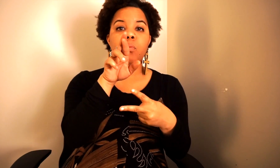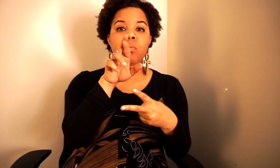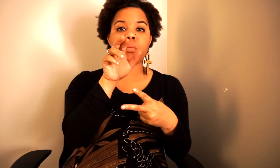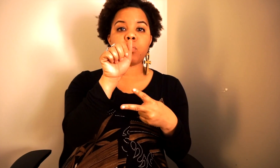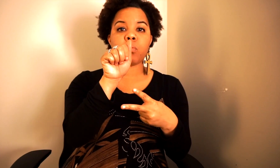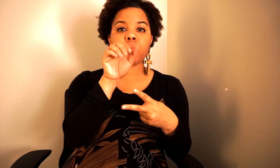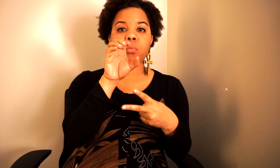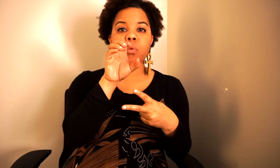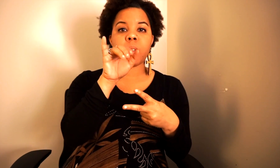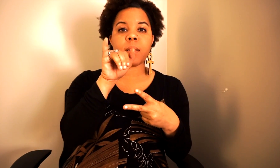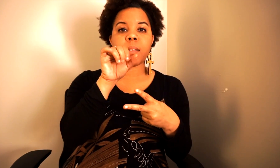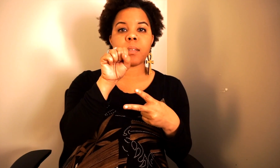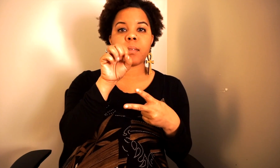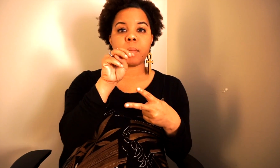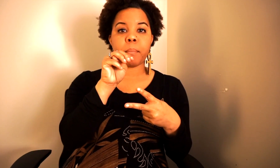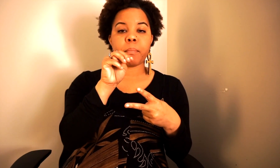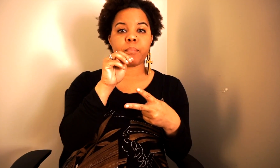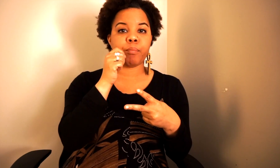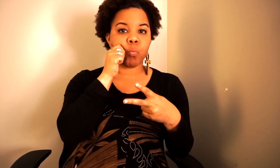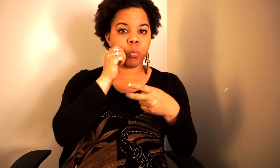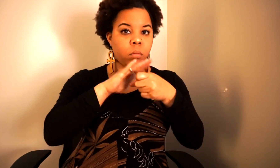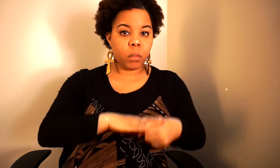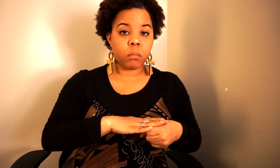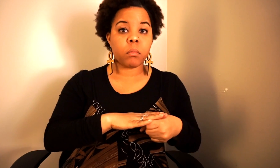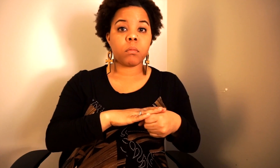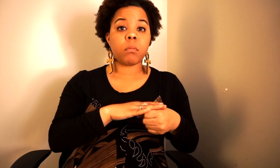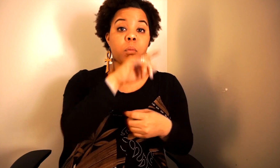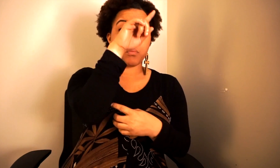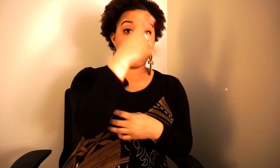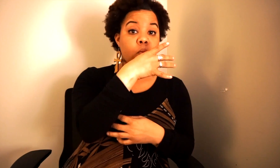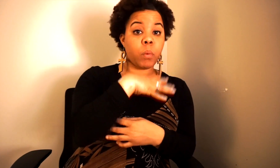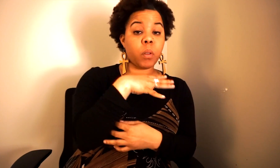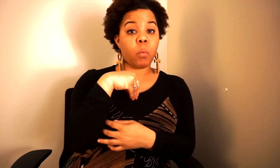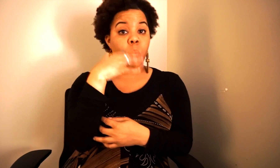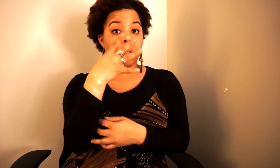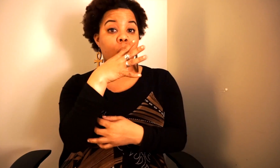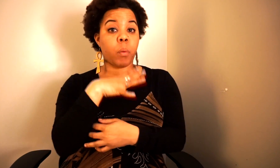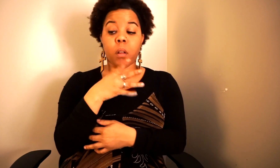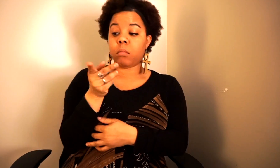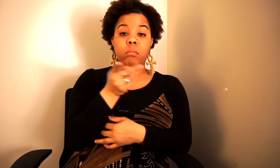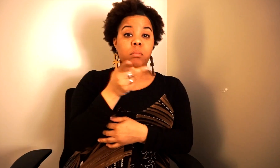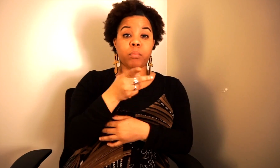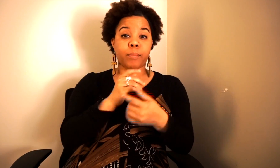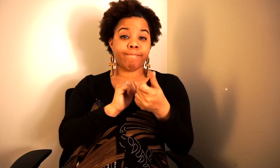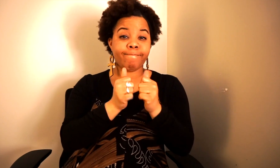by racism and sexism. So they were systematically set in disparity of power